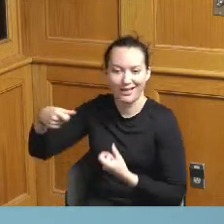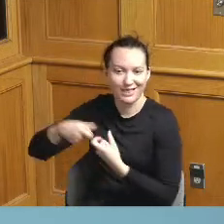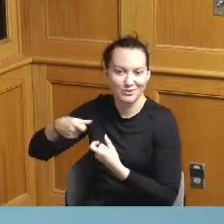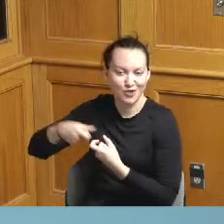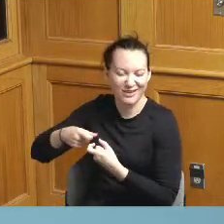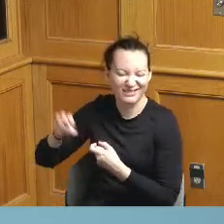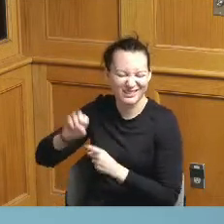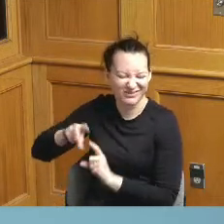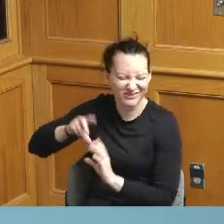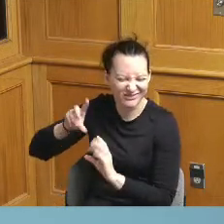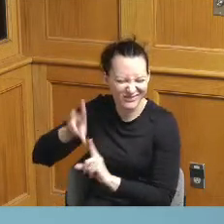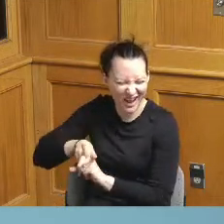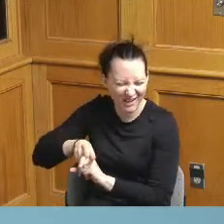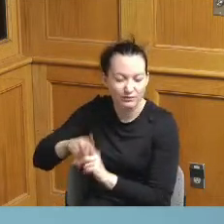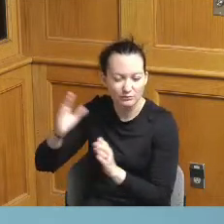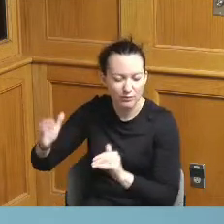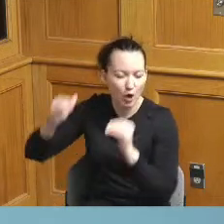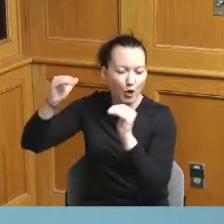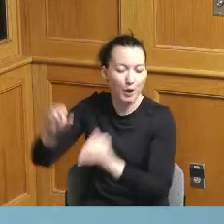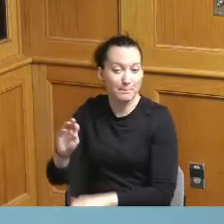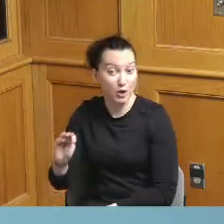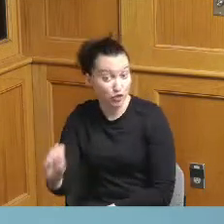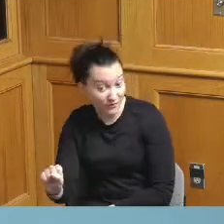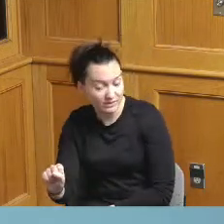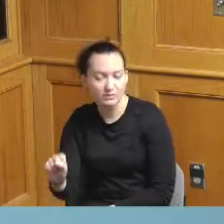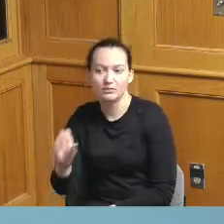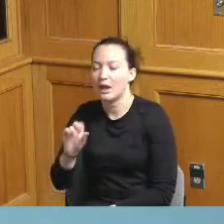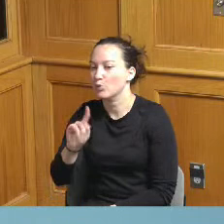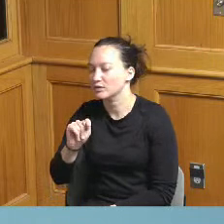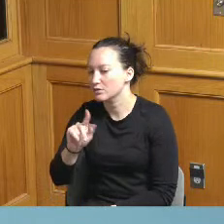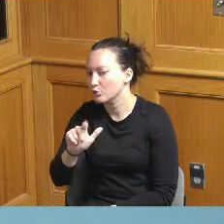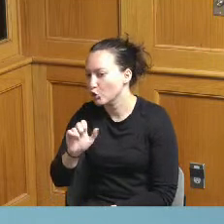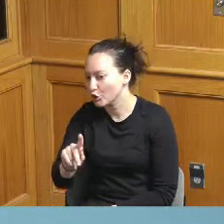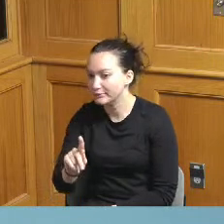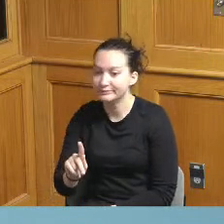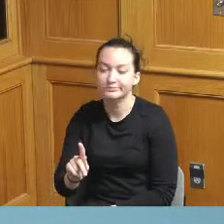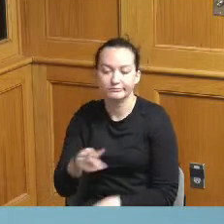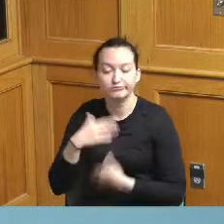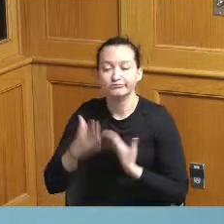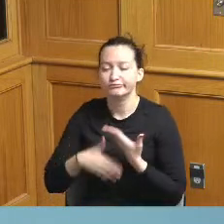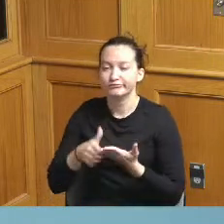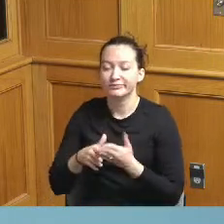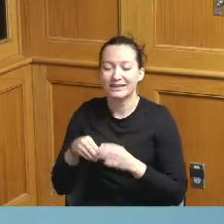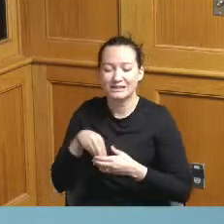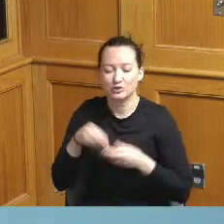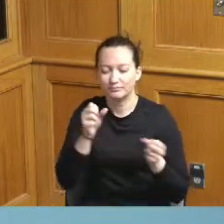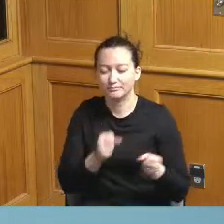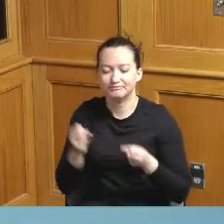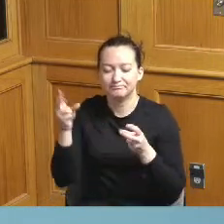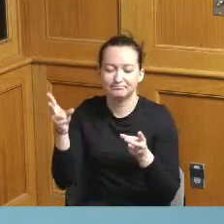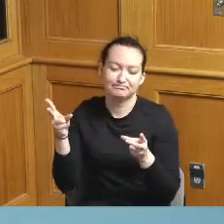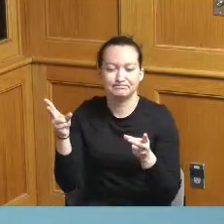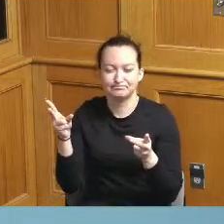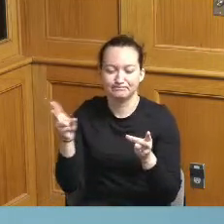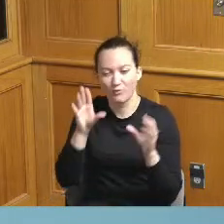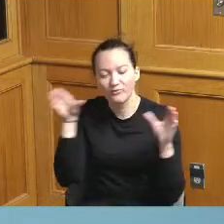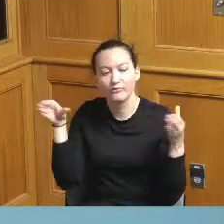said we did upgrade to Microsoft Outlook and we're moving things internally to more of a focus on